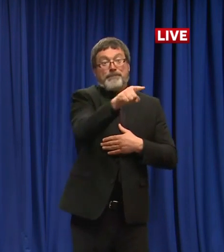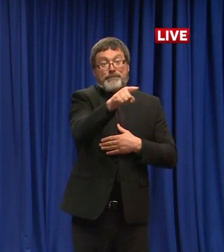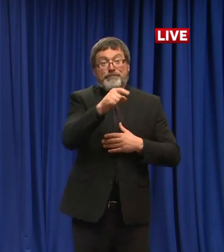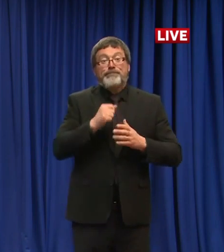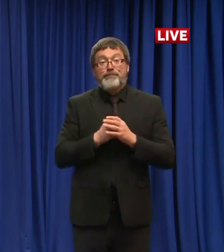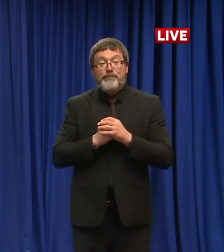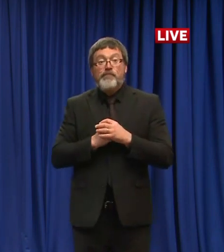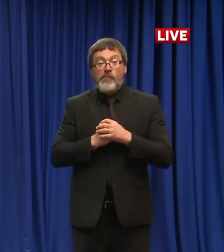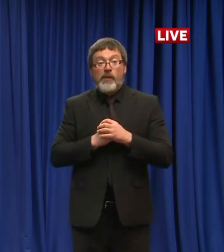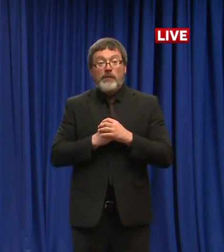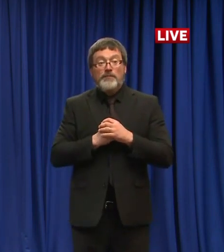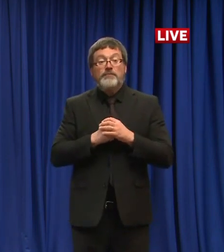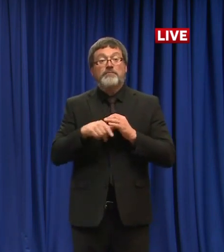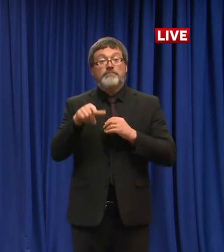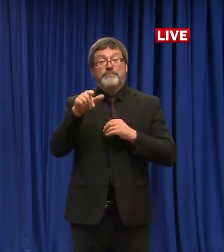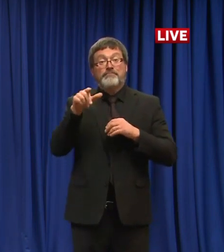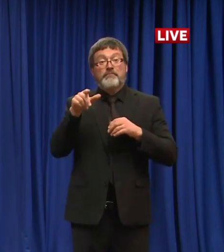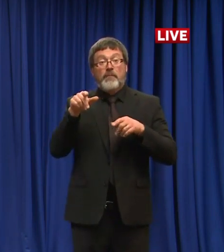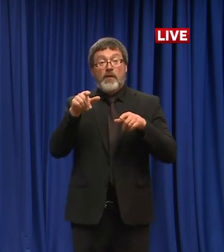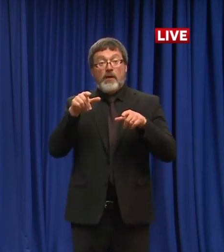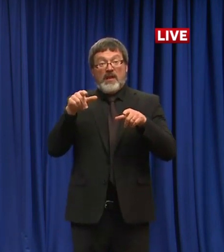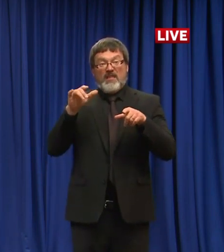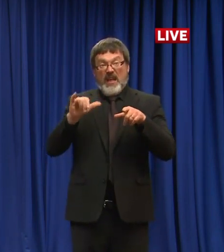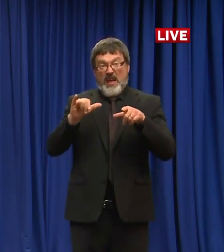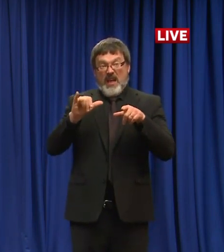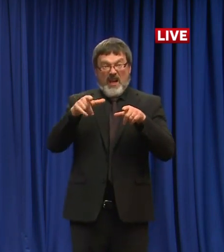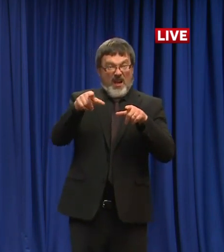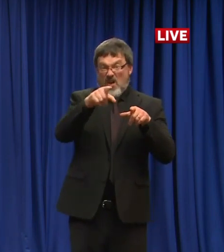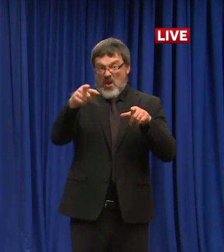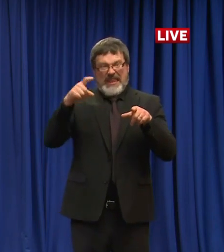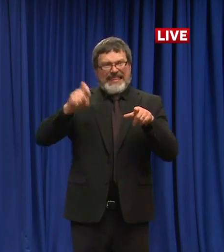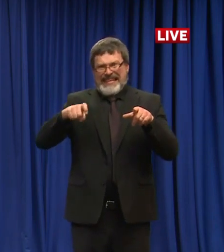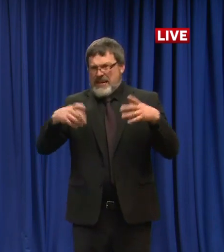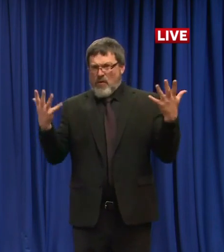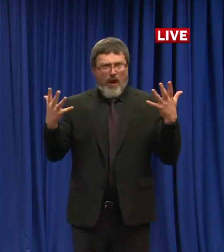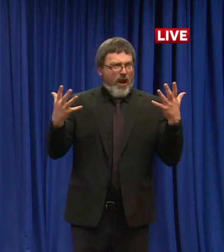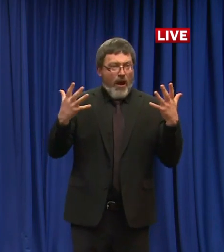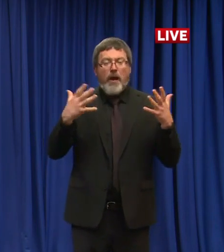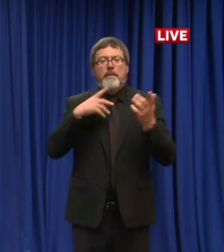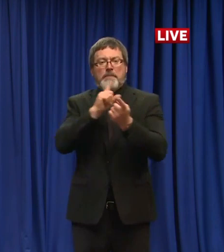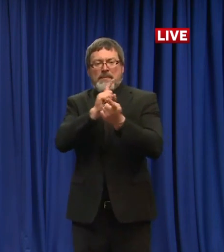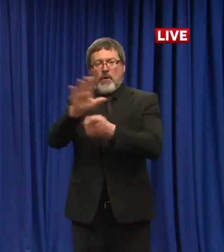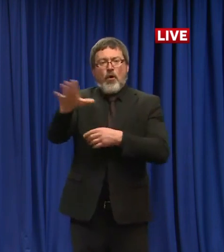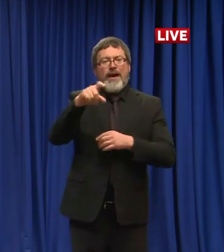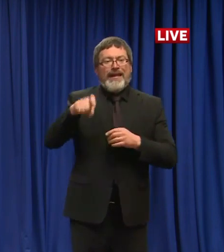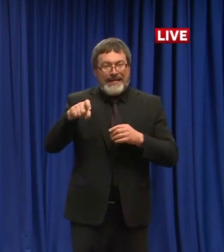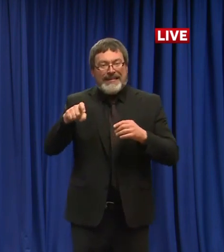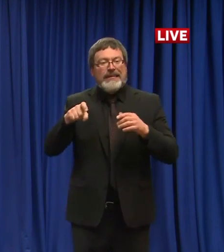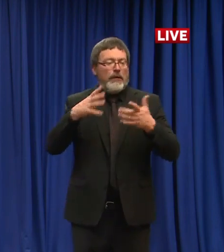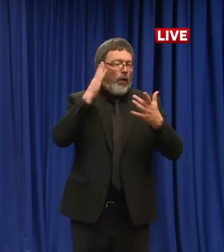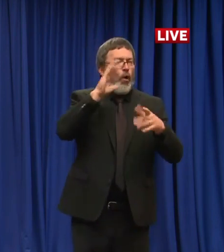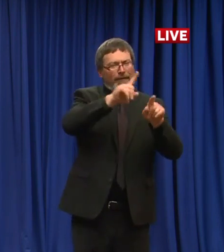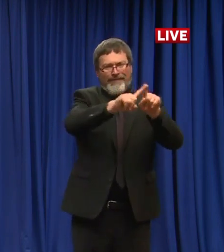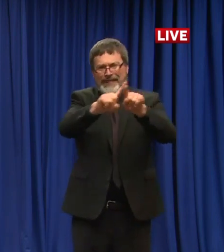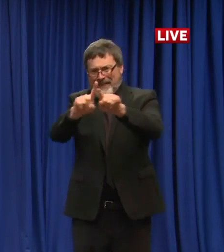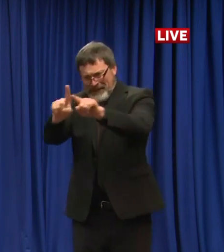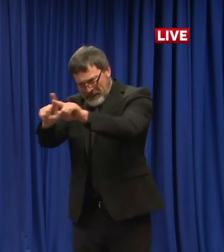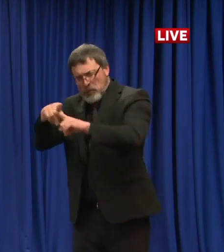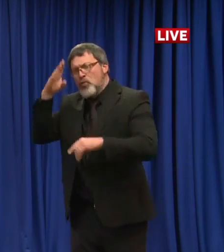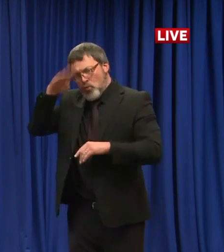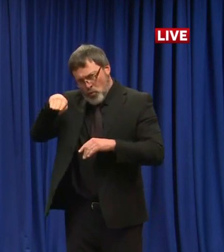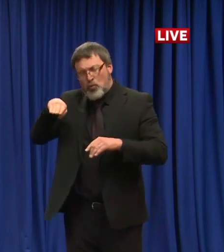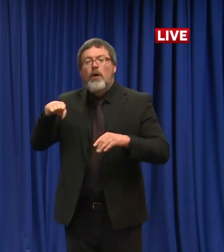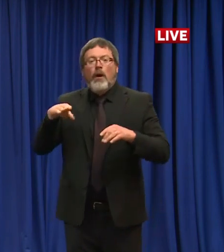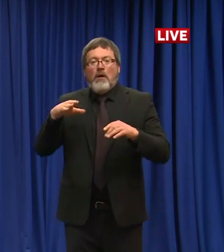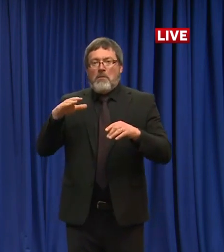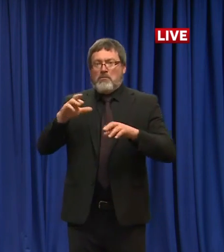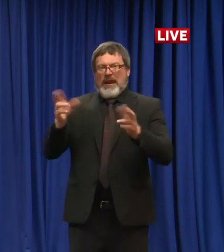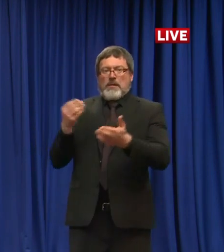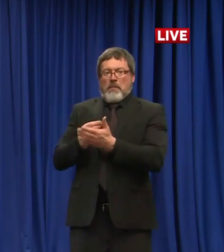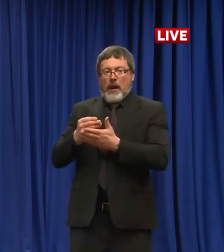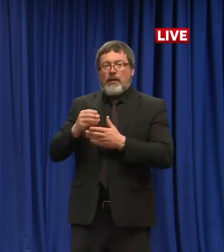OPPORTUNITY THAT THE FEDERAL GOVERNMENT IS GIVING THE STATE OF NEW HAMPSHIRE WILL BE ABLE TO MEET AT A ONE ONE ONE ON ONE BASIS WITH A VARIETY OF THE DIFFERENT STAKEHOLDERS AND MAKE